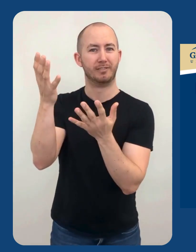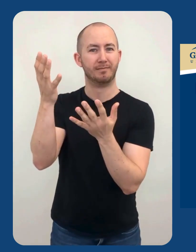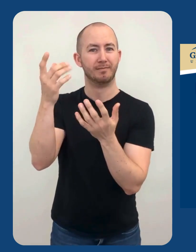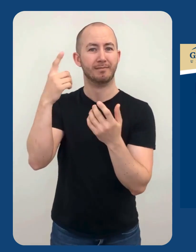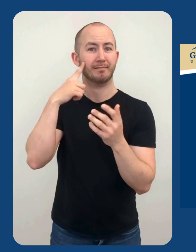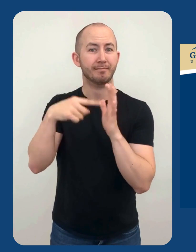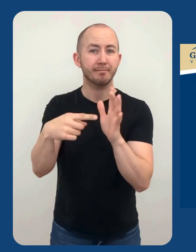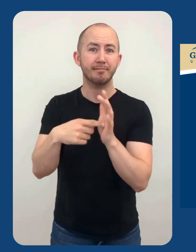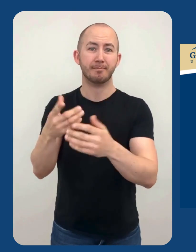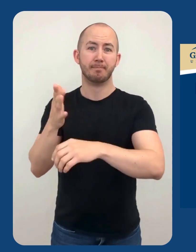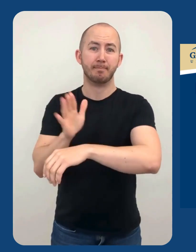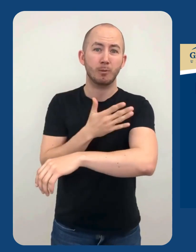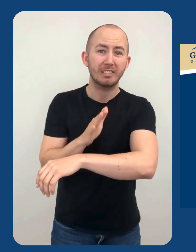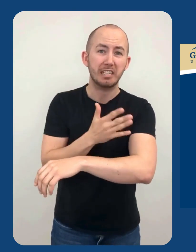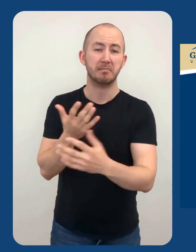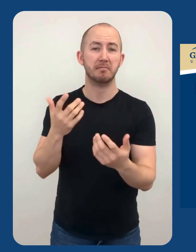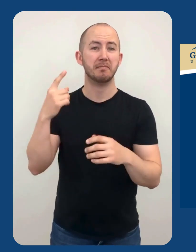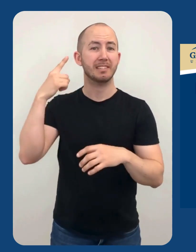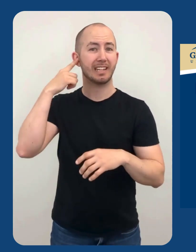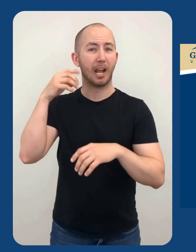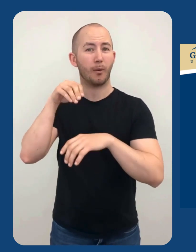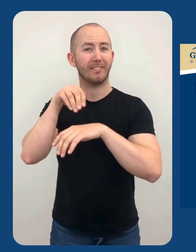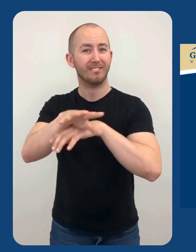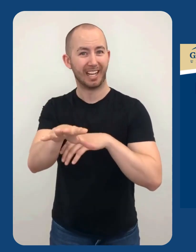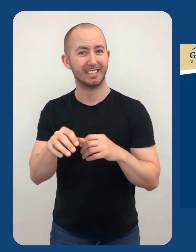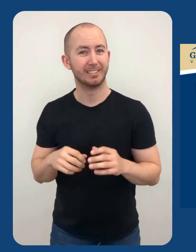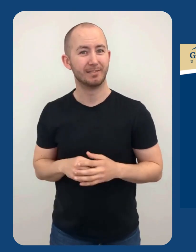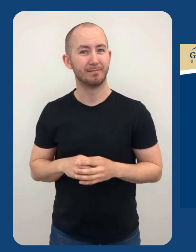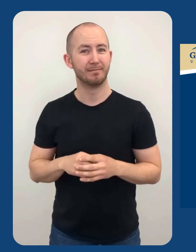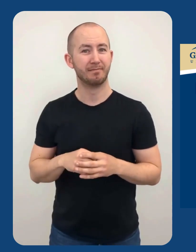such as music and sound effects.